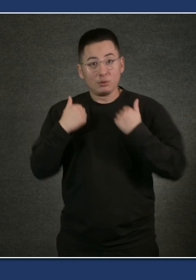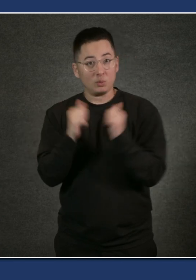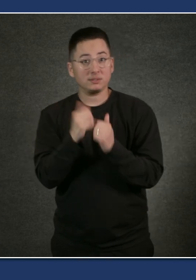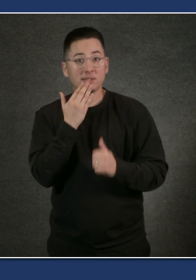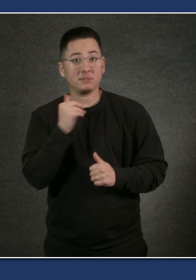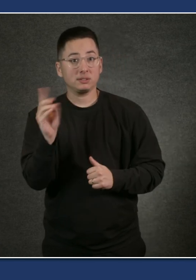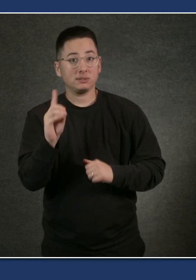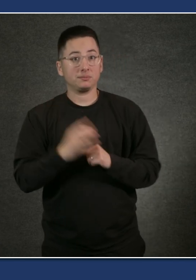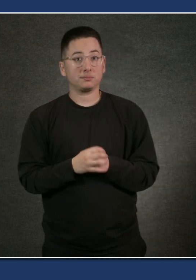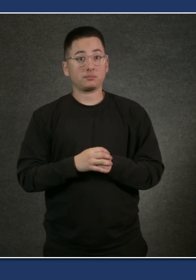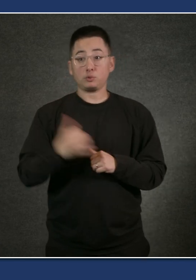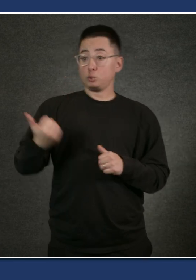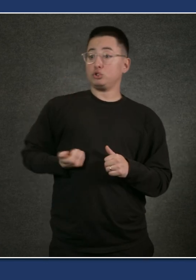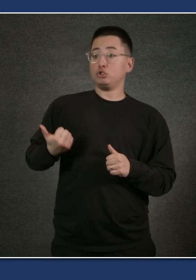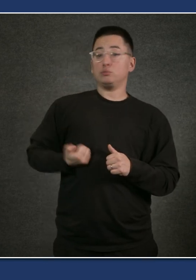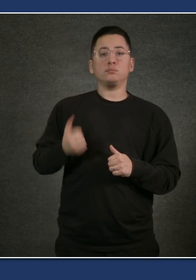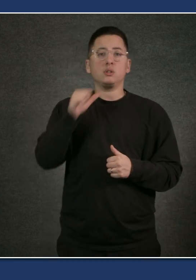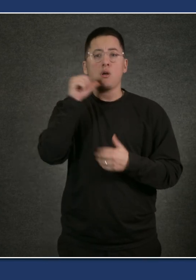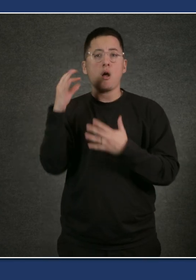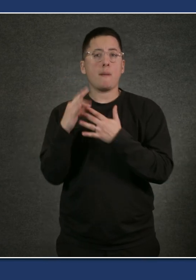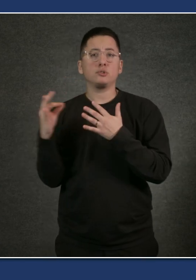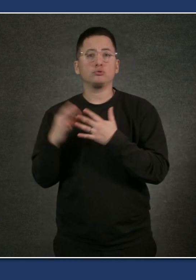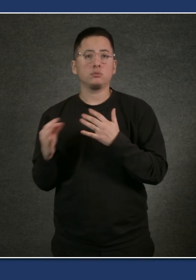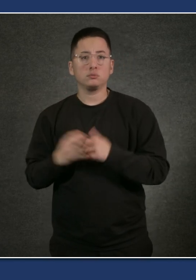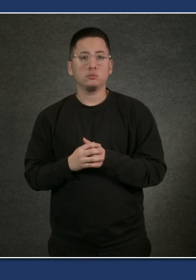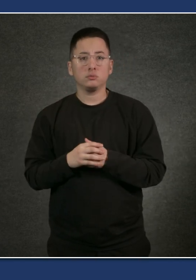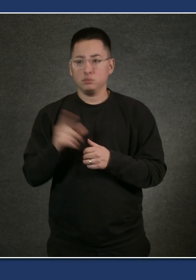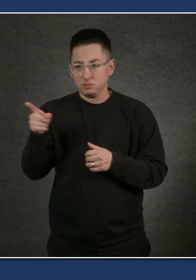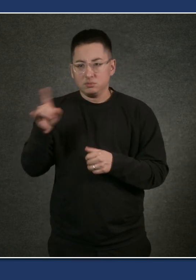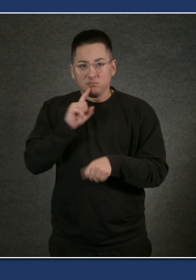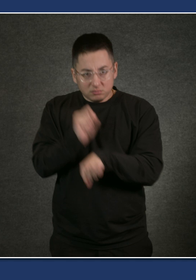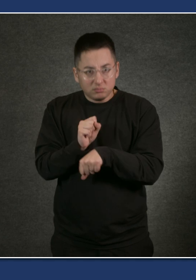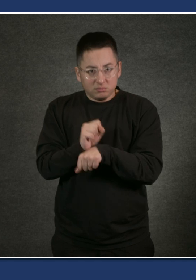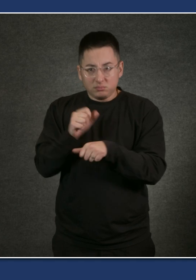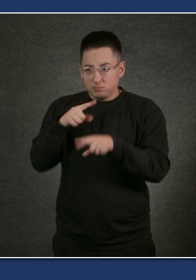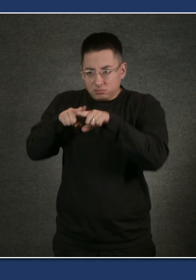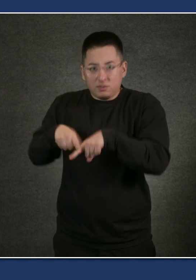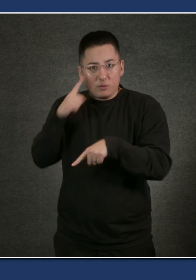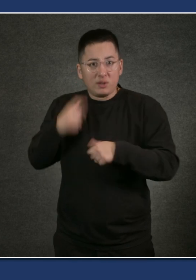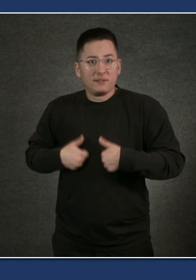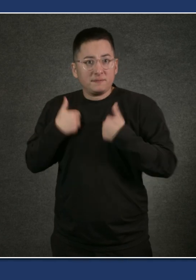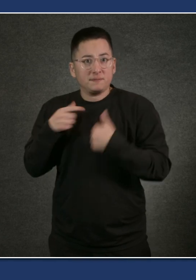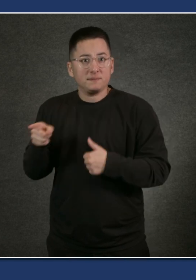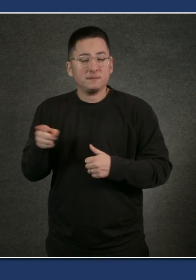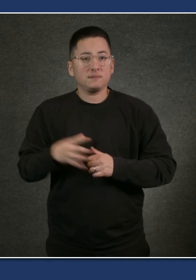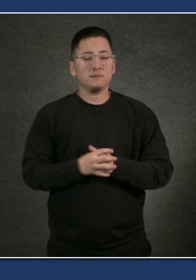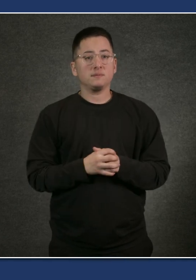Insulin is not optional. It is our lifeline and our life support.